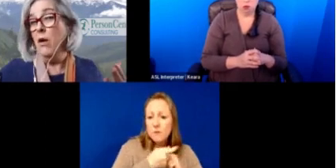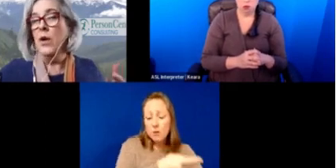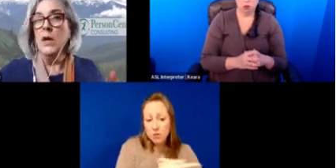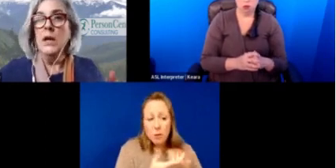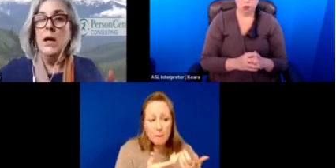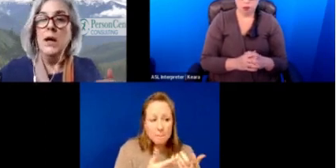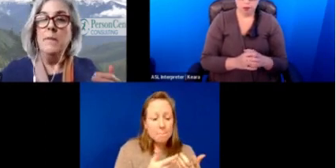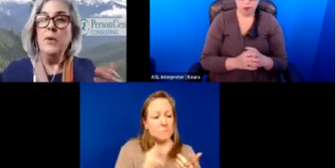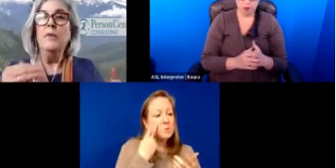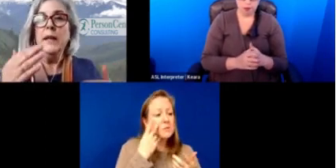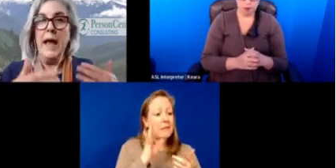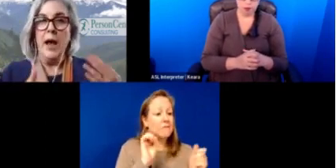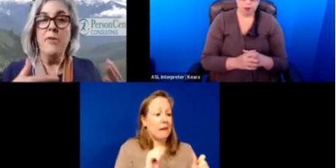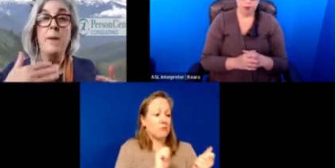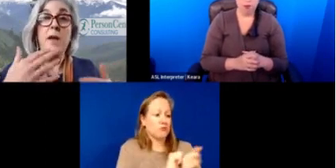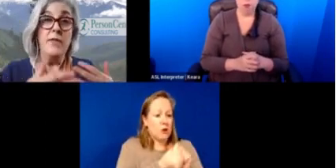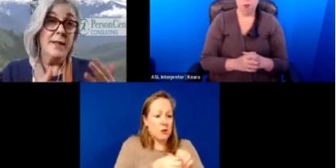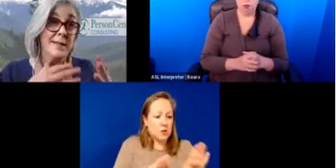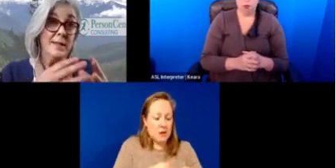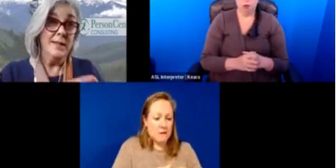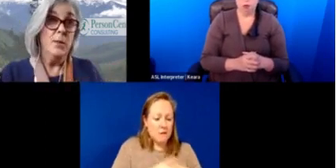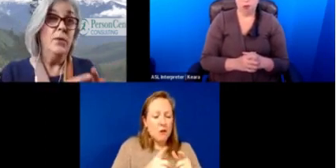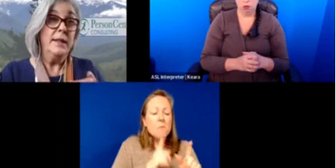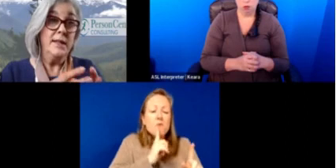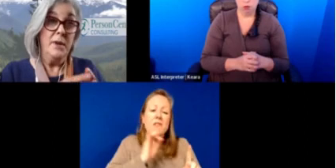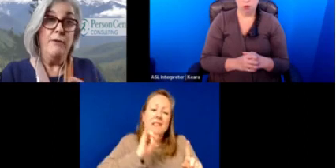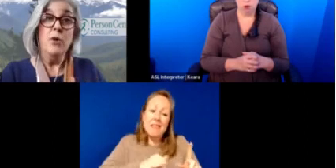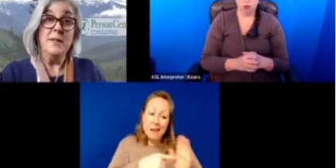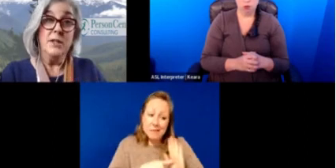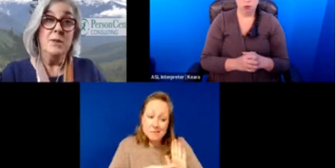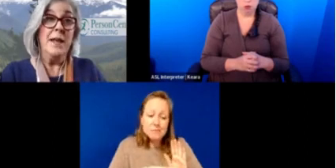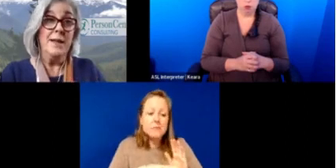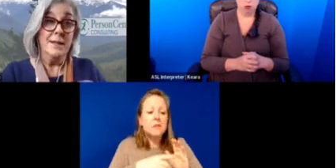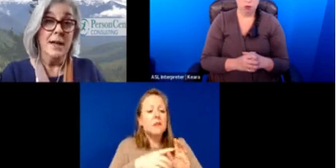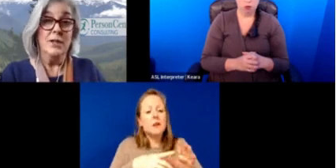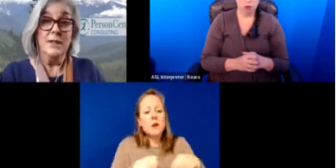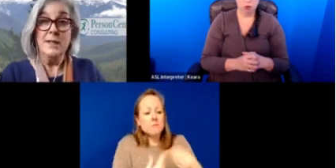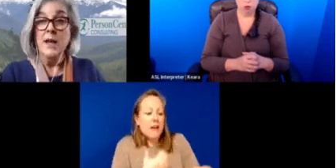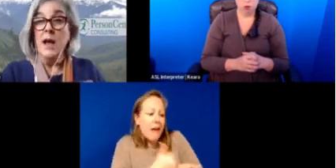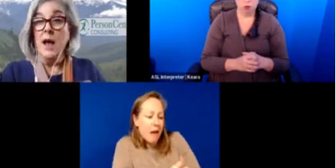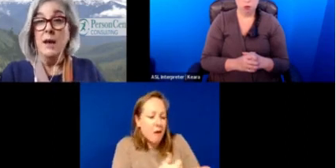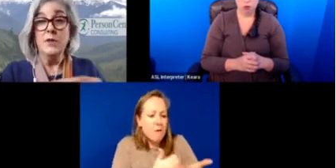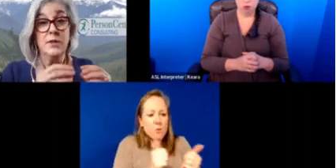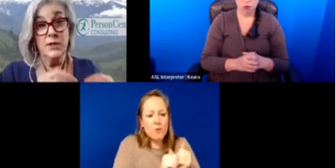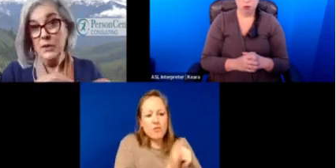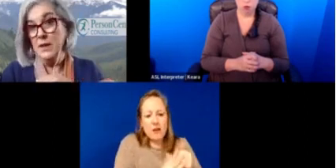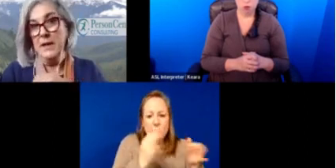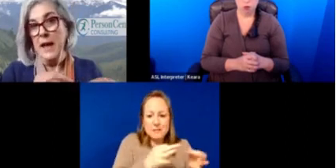all. But we really help them in that this is where really some informed decision making discussions should certainly be